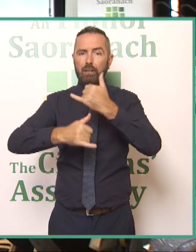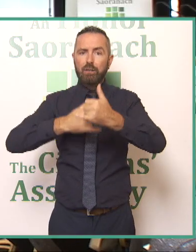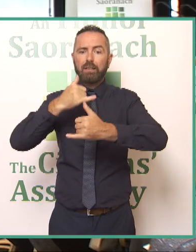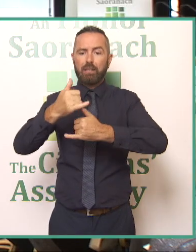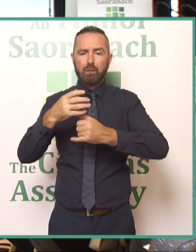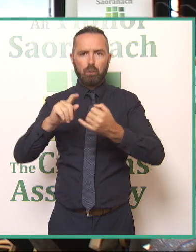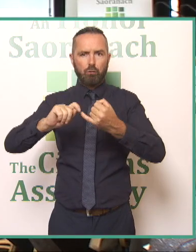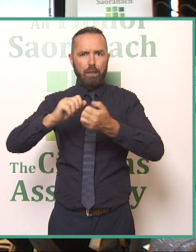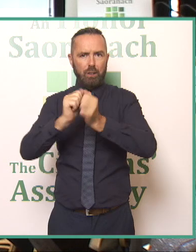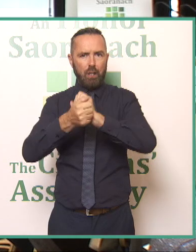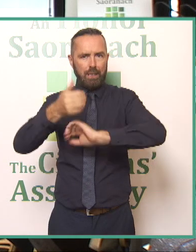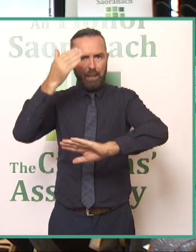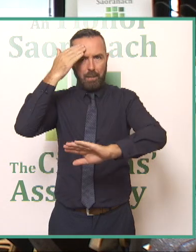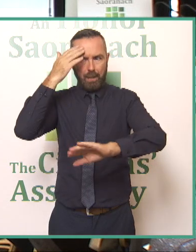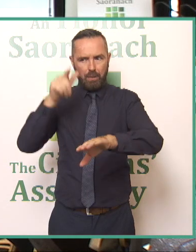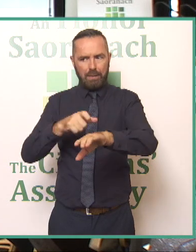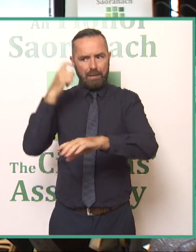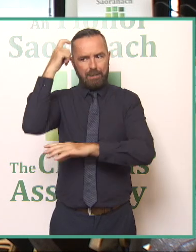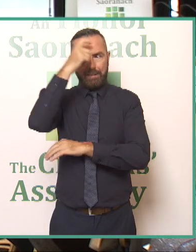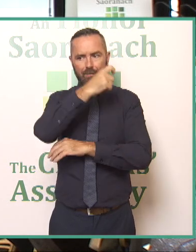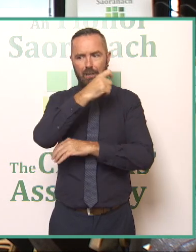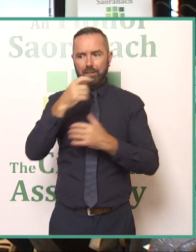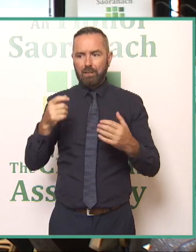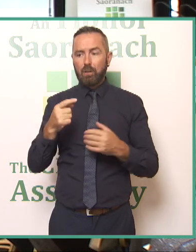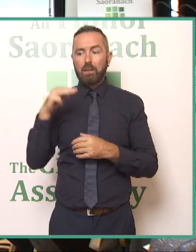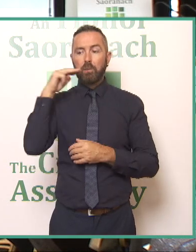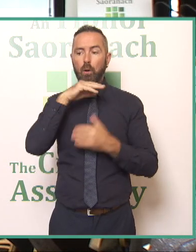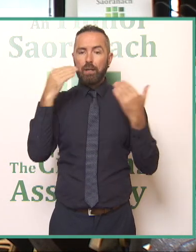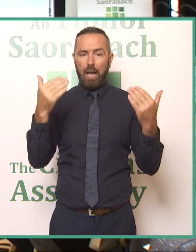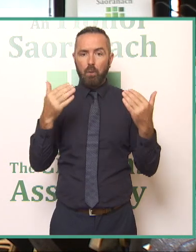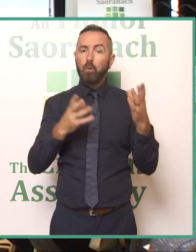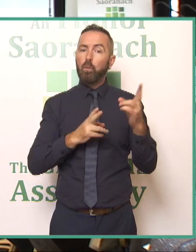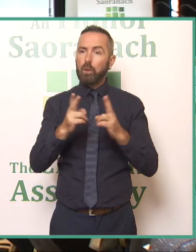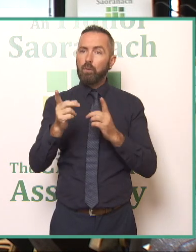long time to to change that so I think it's it's important that we do and we get younger Farmers